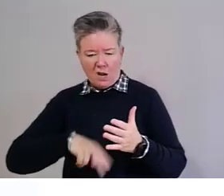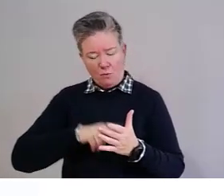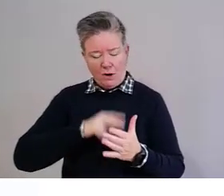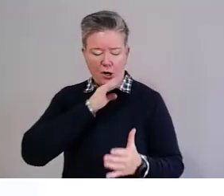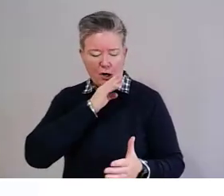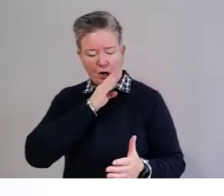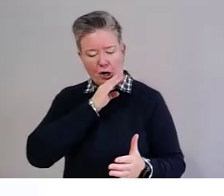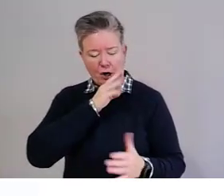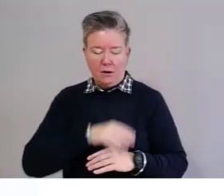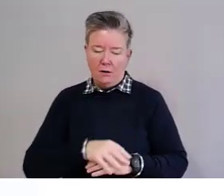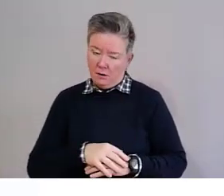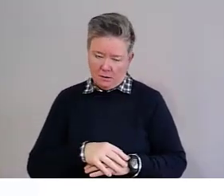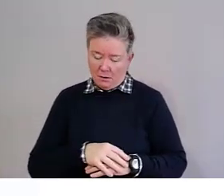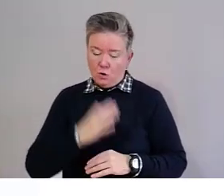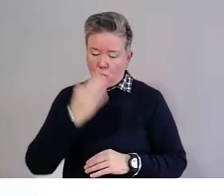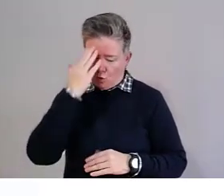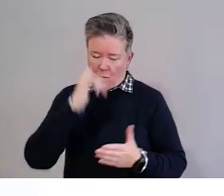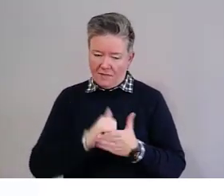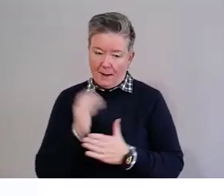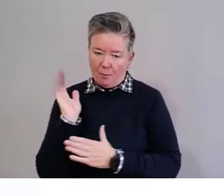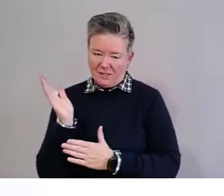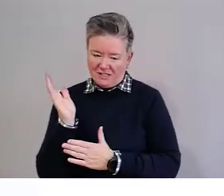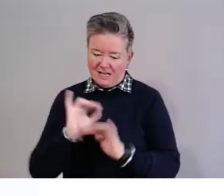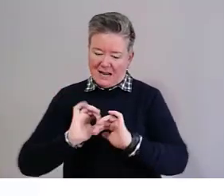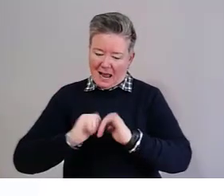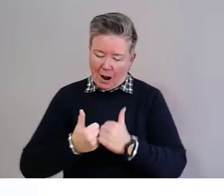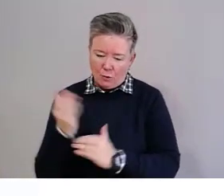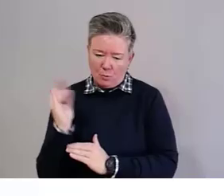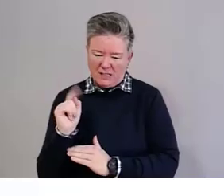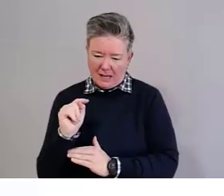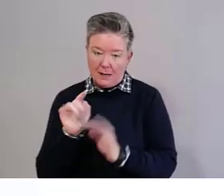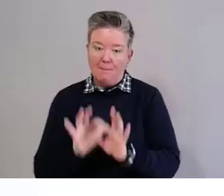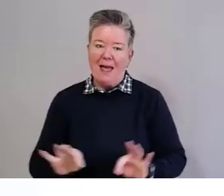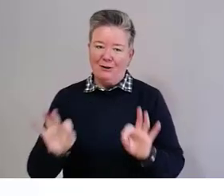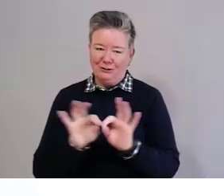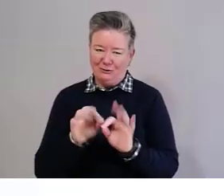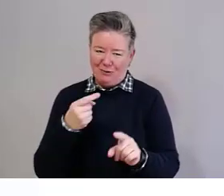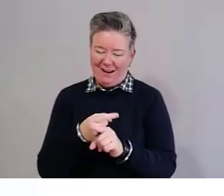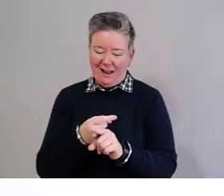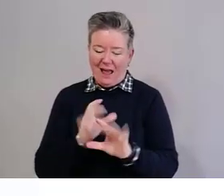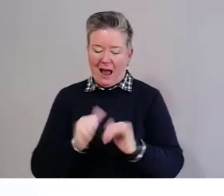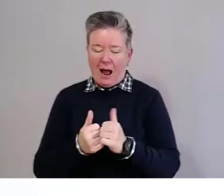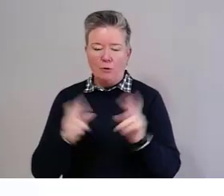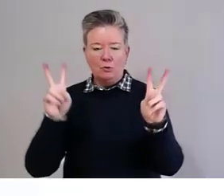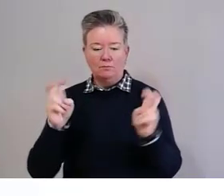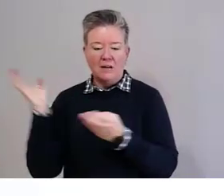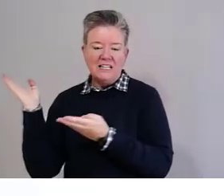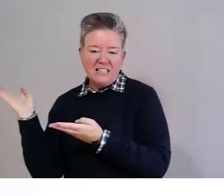You know that presentation matters. The overall delivery can be supported.